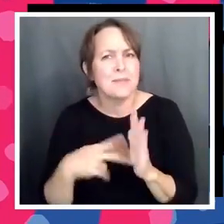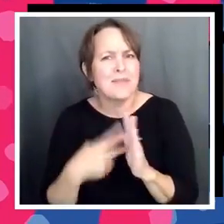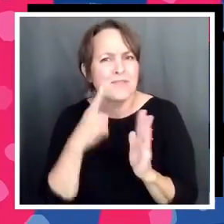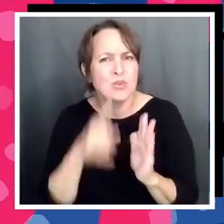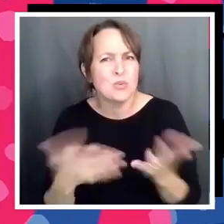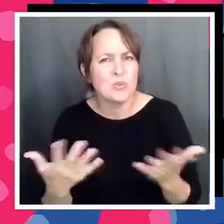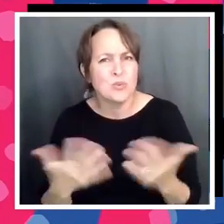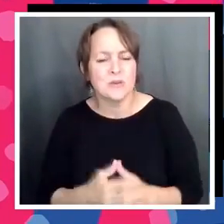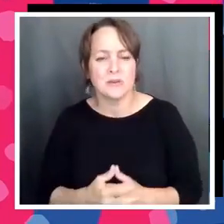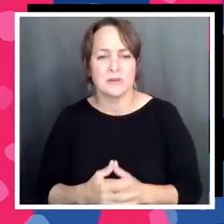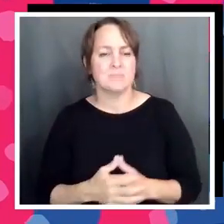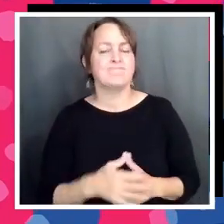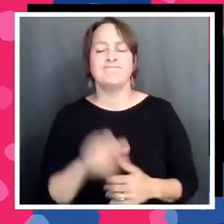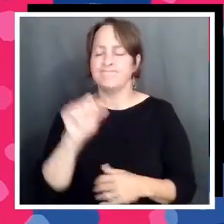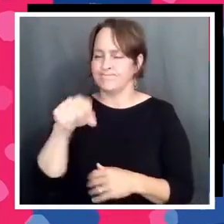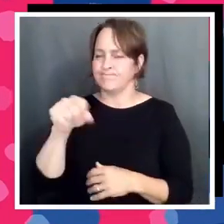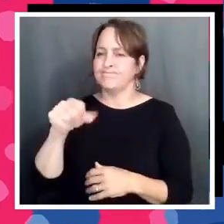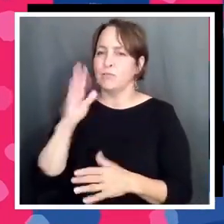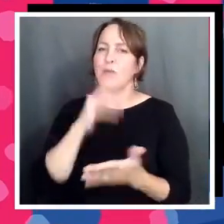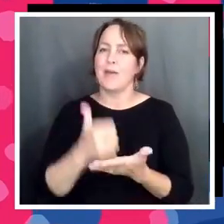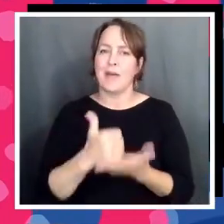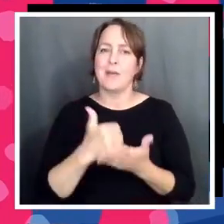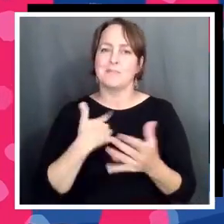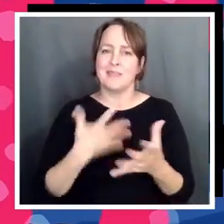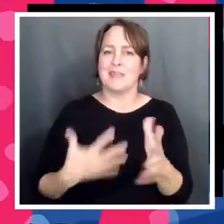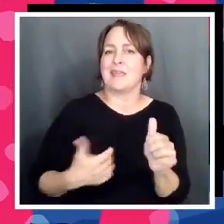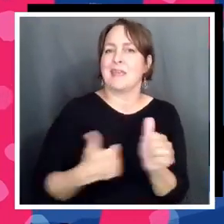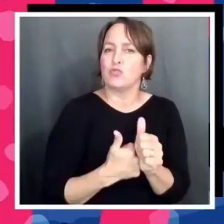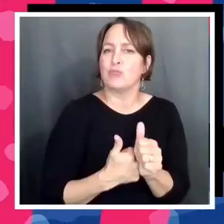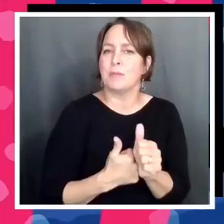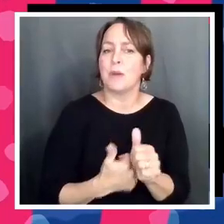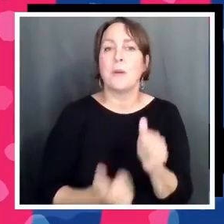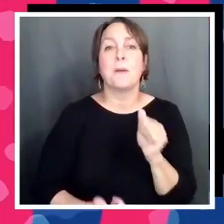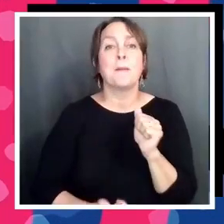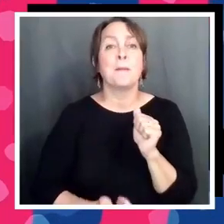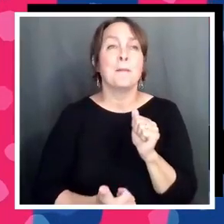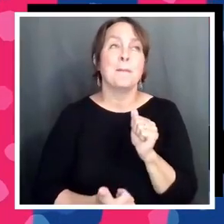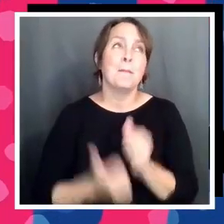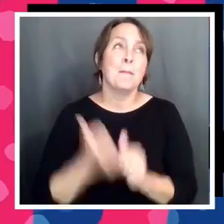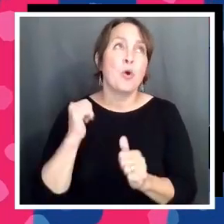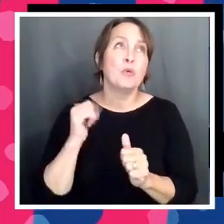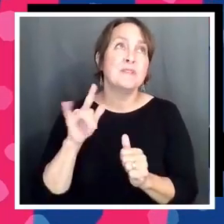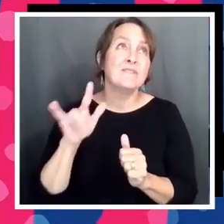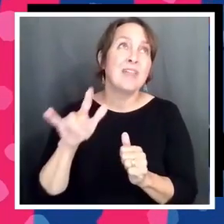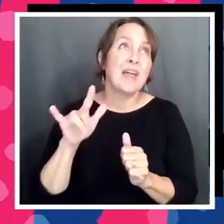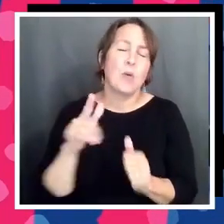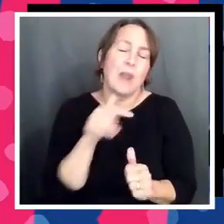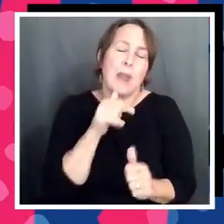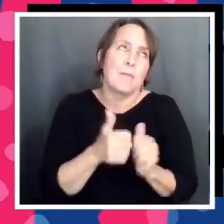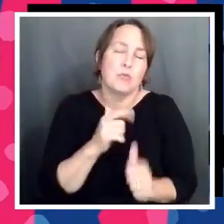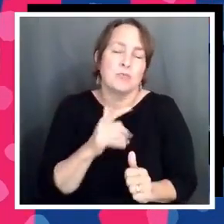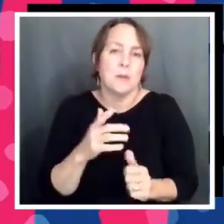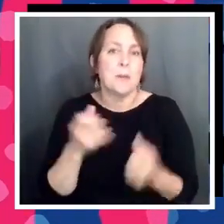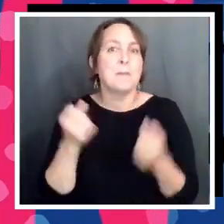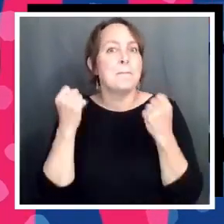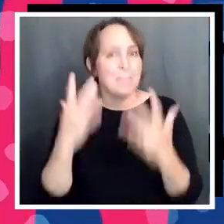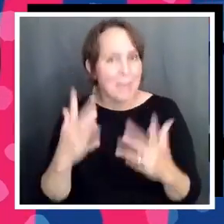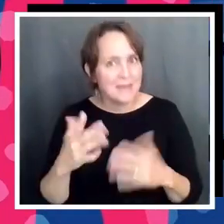YOU CANNOT WORK THOSE OVERTIME